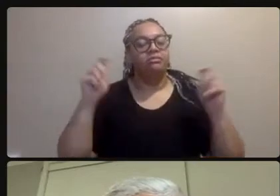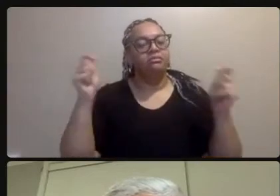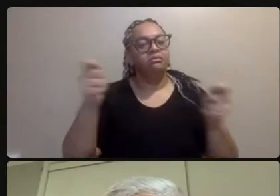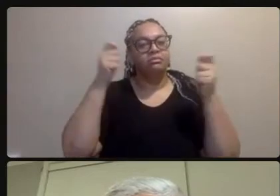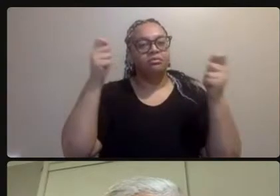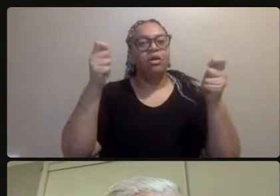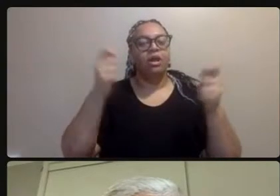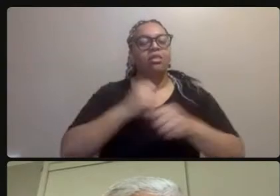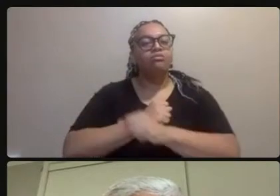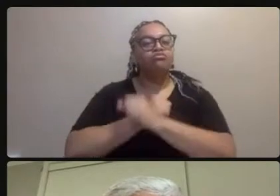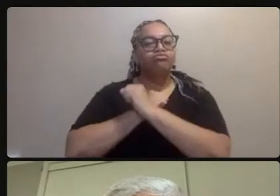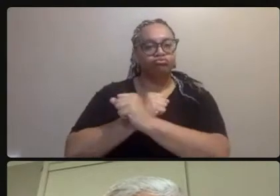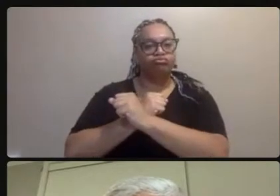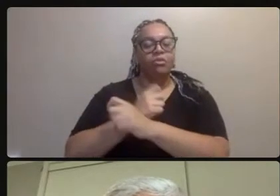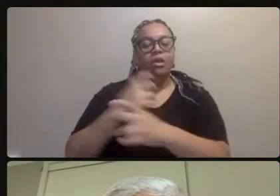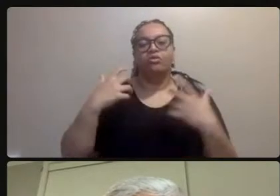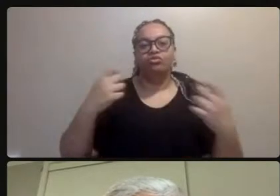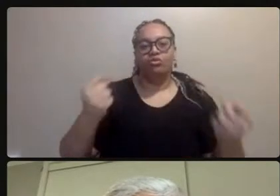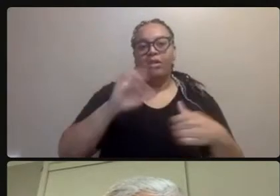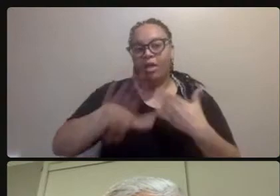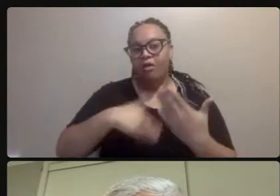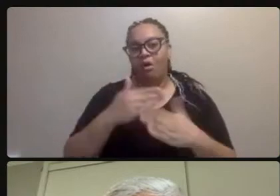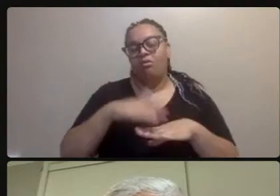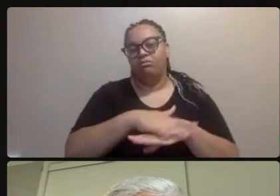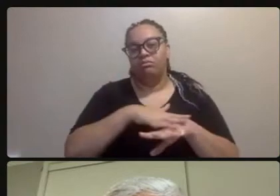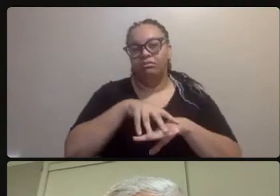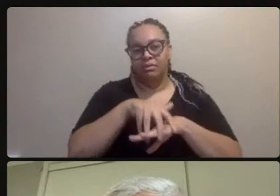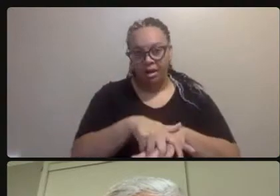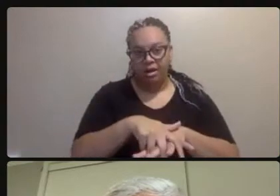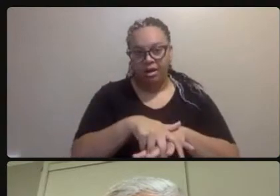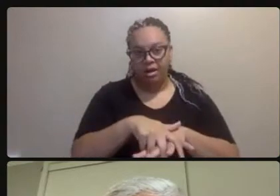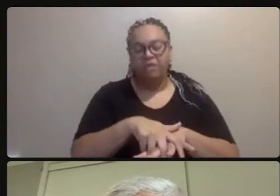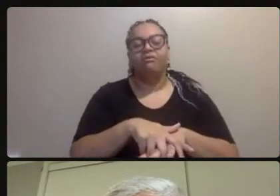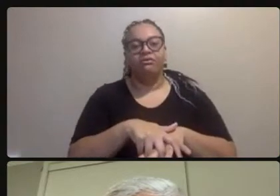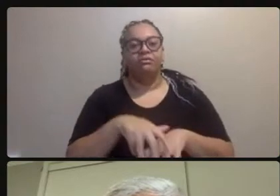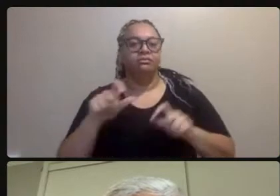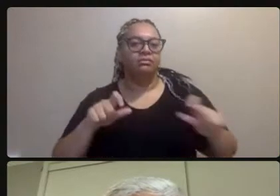WE INVITE YOU TO JOIN US IN HONORING THESE ANCESTRAL